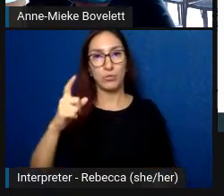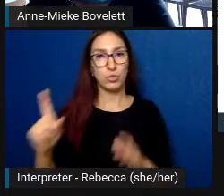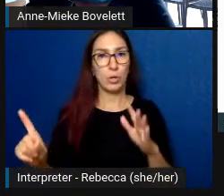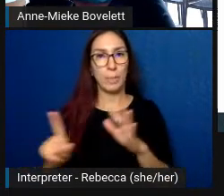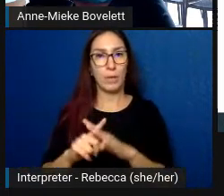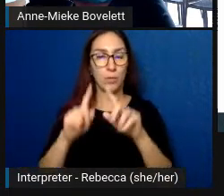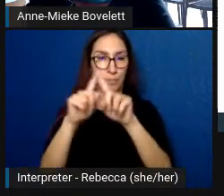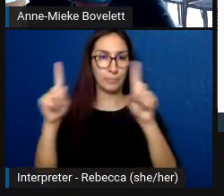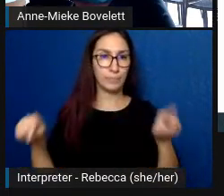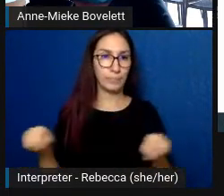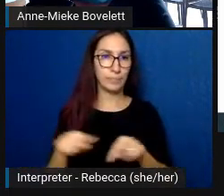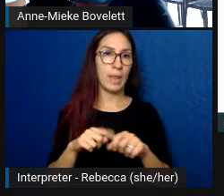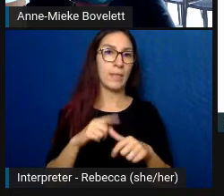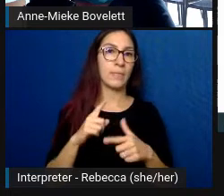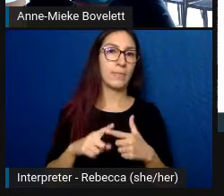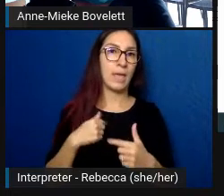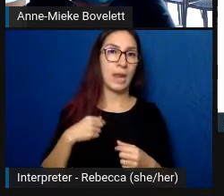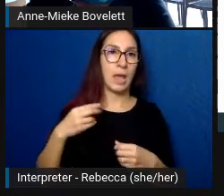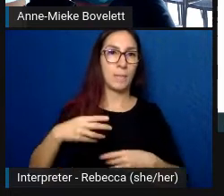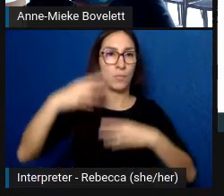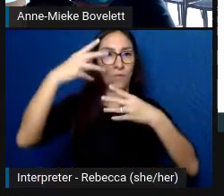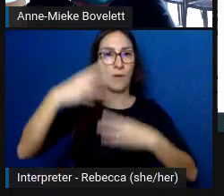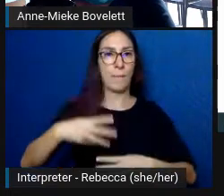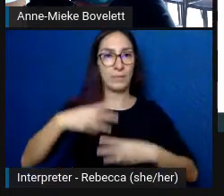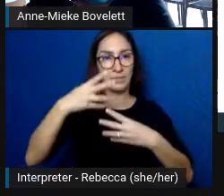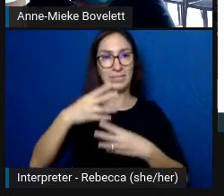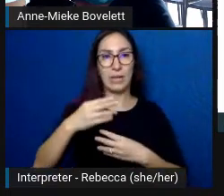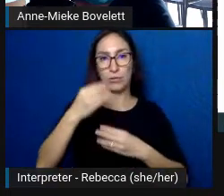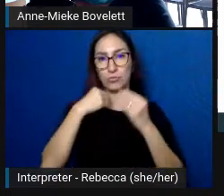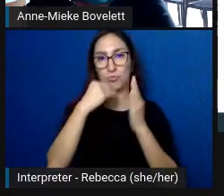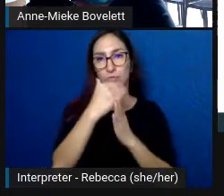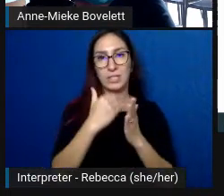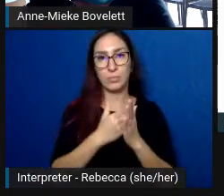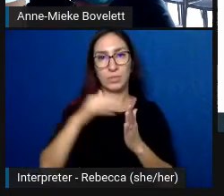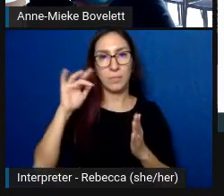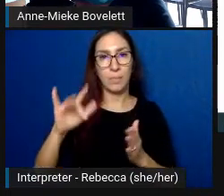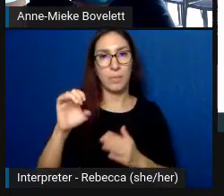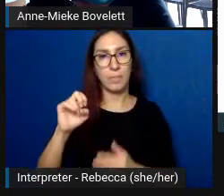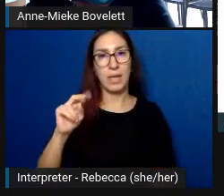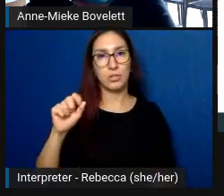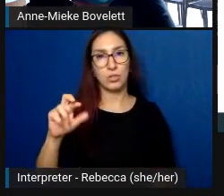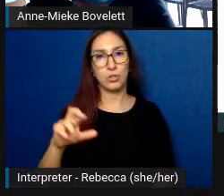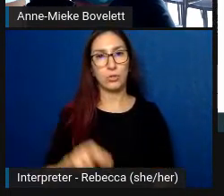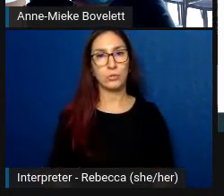Then I move down and up, recipes, and then press enter. [screen reader] It says again, the recipes.